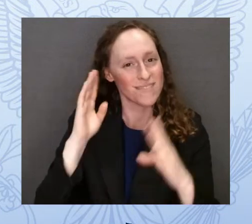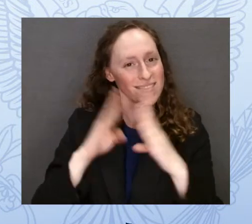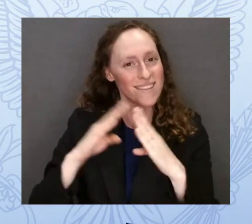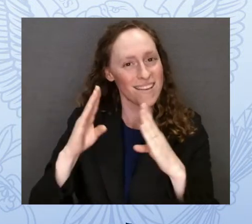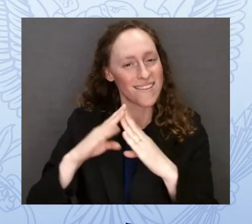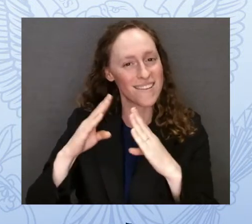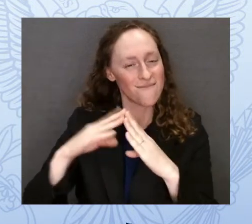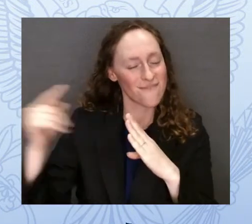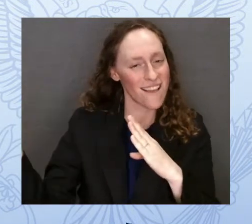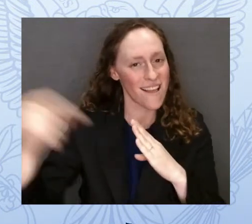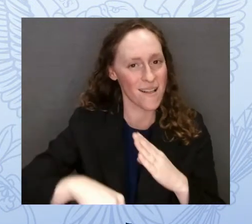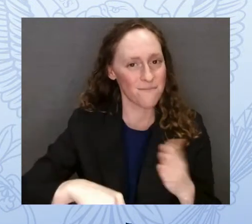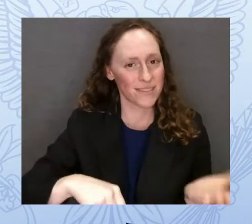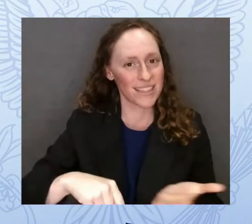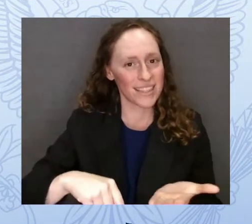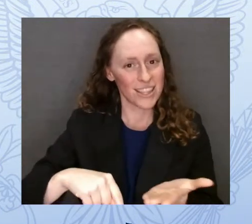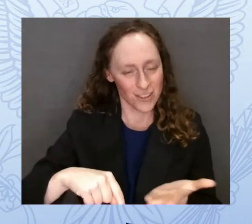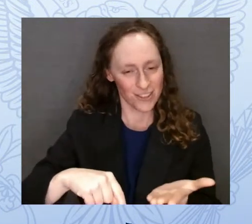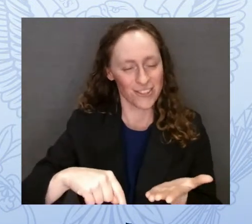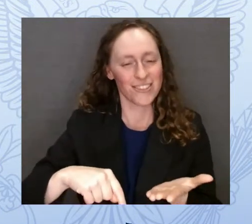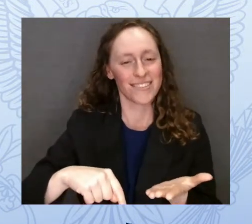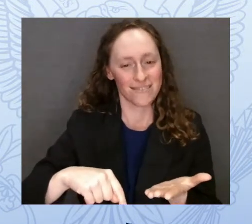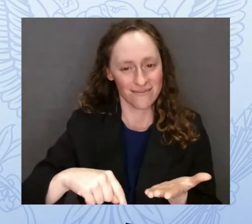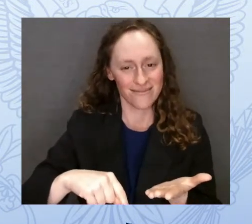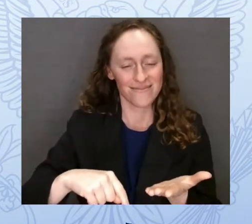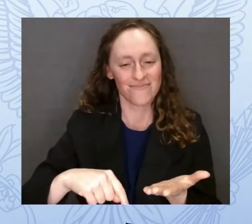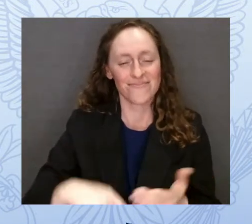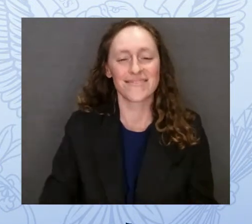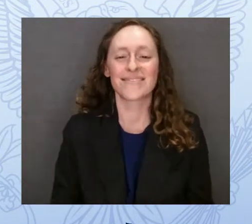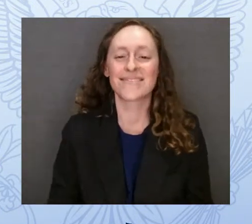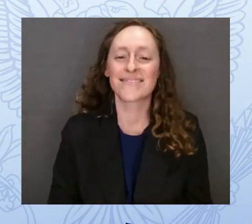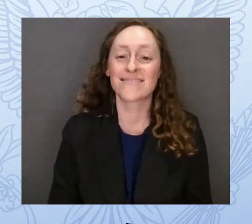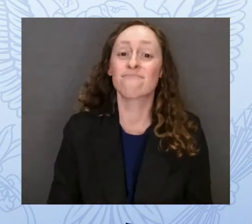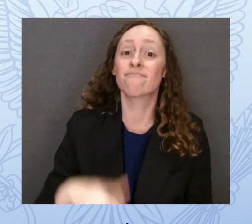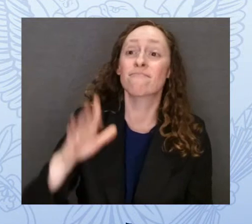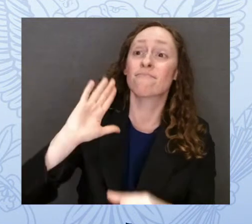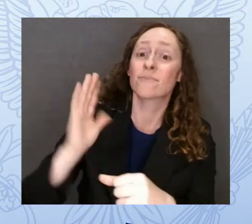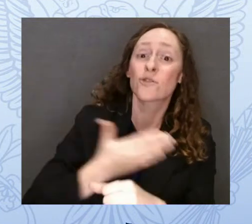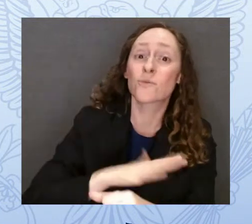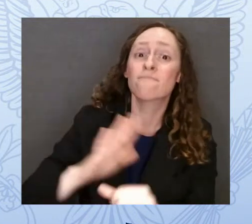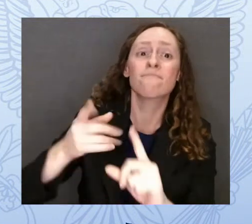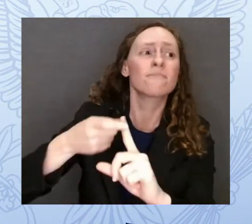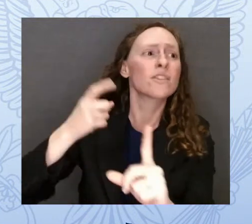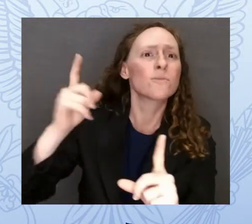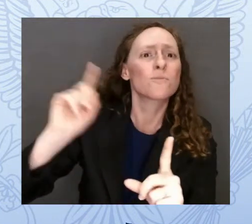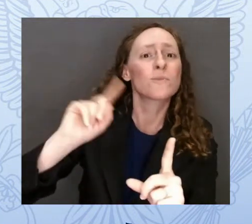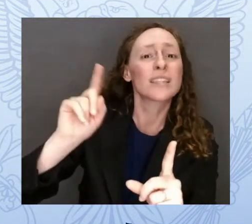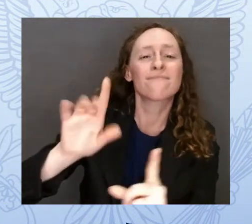Finally, after the last plates are cleared-with new connections forged,